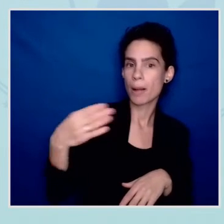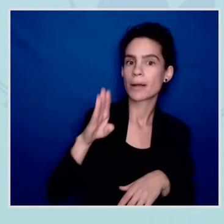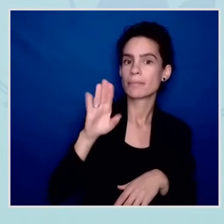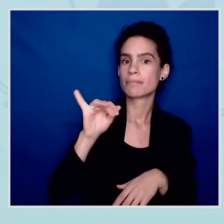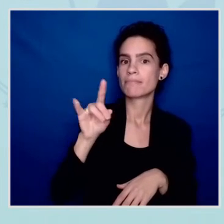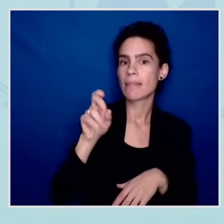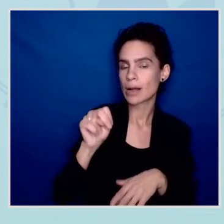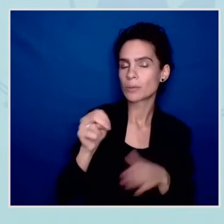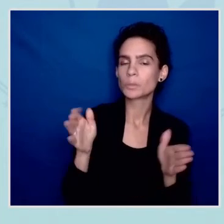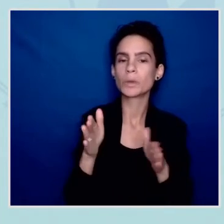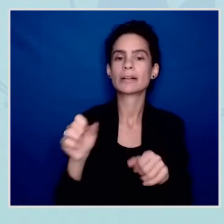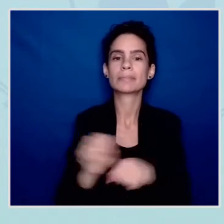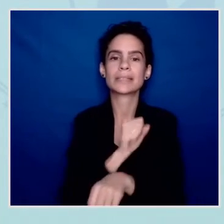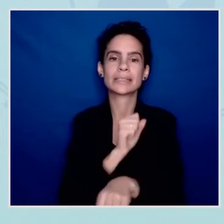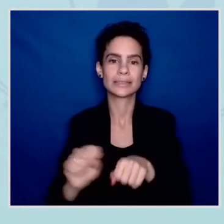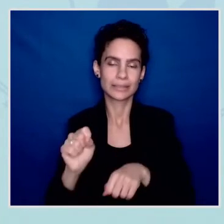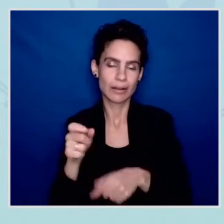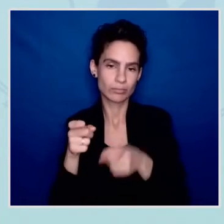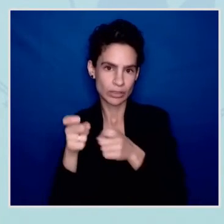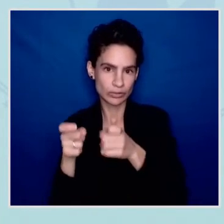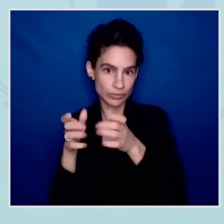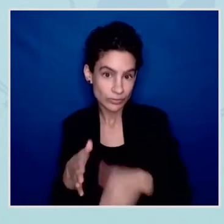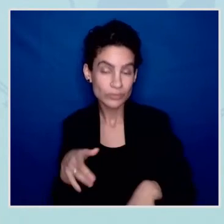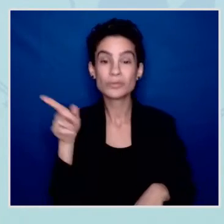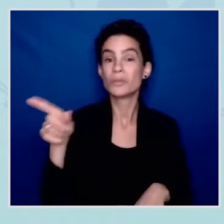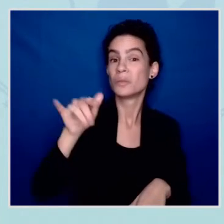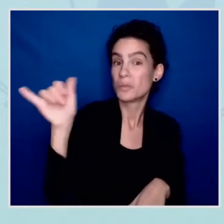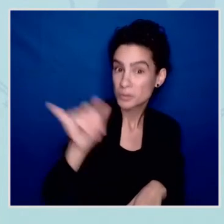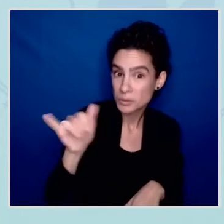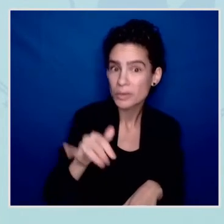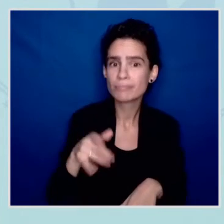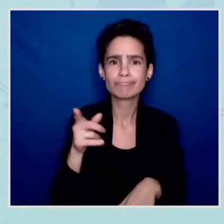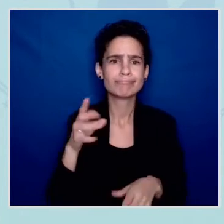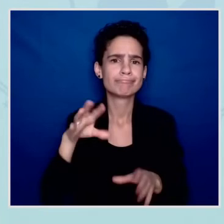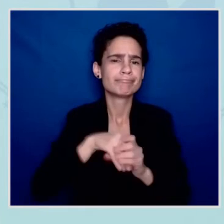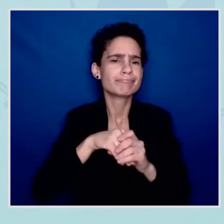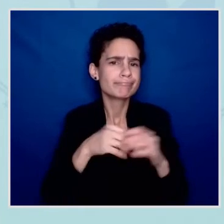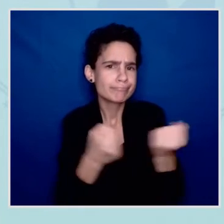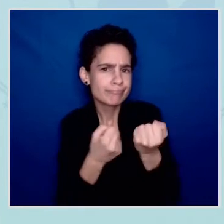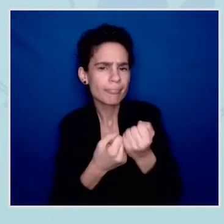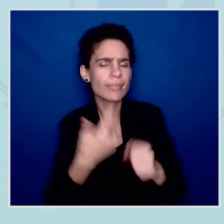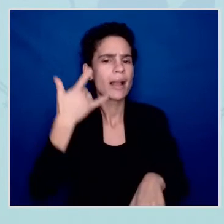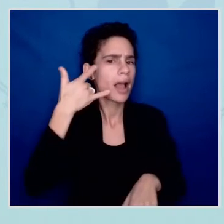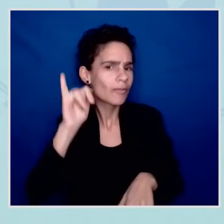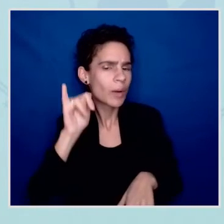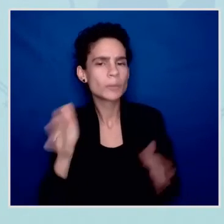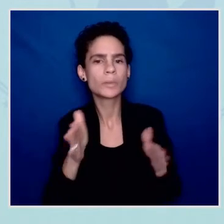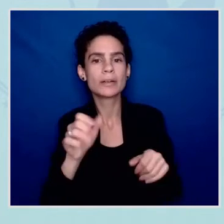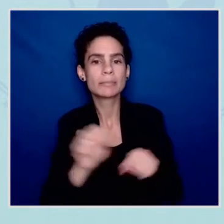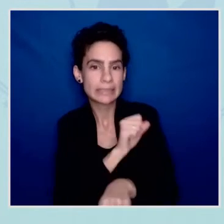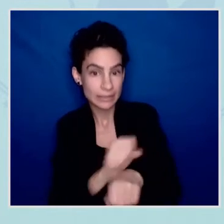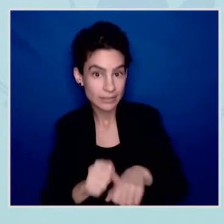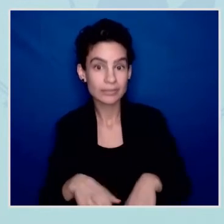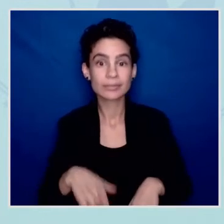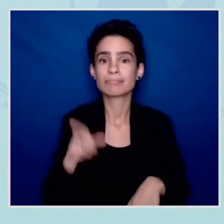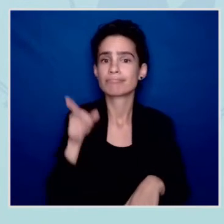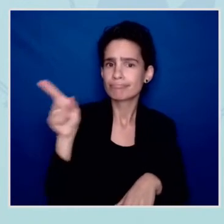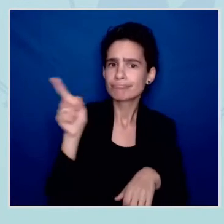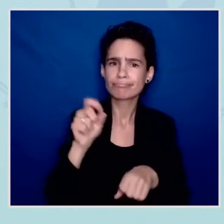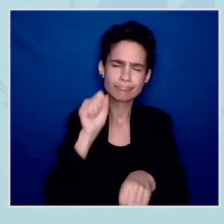THAT THEY SUPPORT, AND THE FAMILIES WHOSE DREAMS THEY REPRESENT. SHE DEDICATED HER CAREER TO CREATING JOBS TO SUPPORTING ENTREPRENEURS AS A SENIOR OFFICIAL IN THE OBAMA AND BIDEN